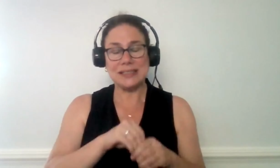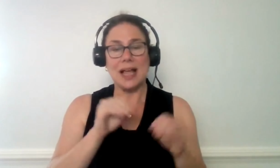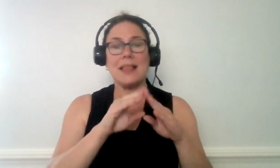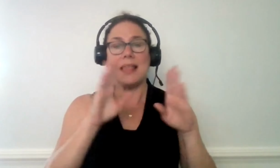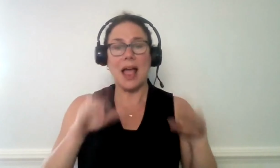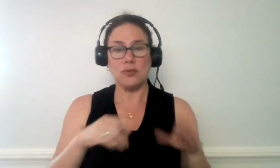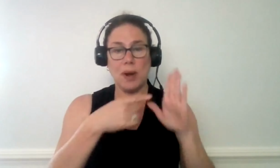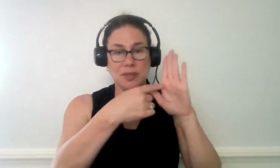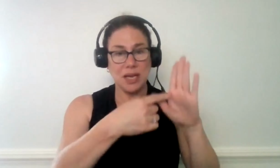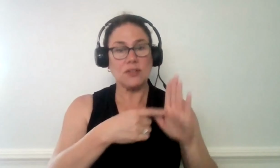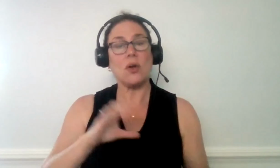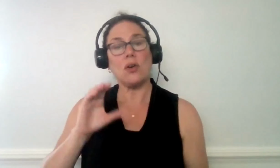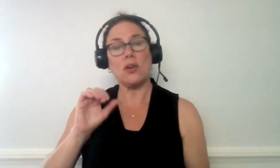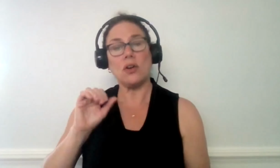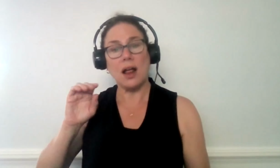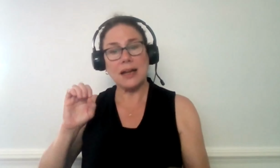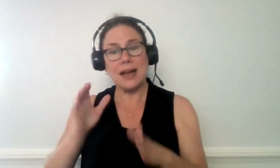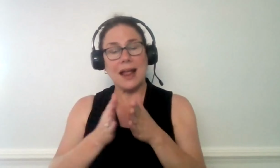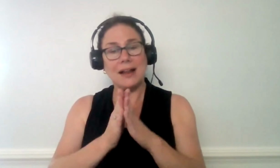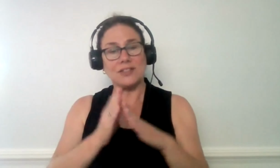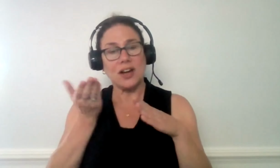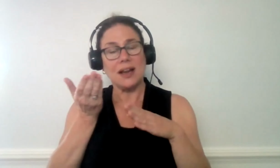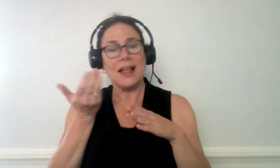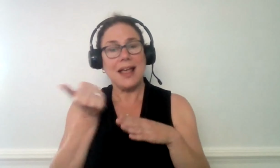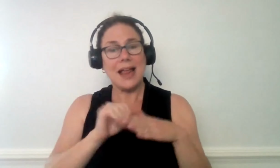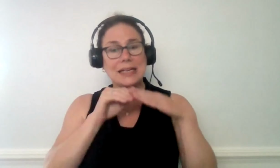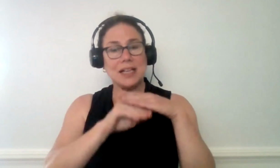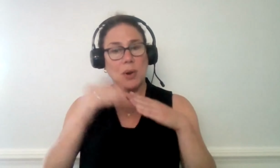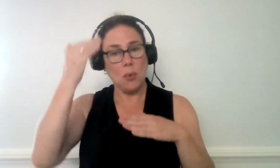Oh Connie asks, "Are there any accessibility awareness events, like today's,